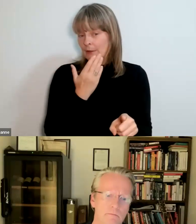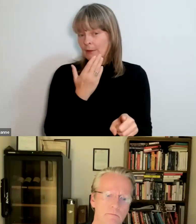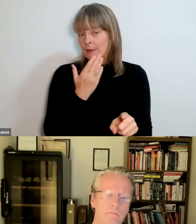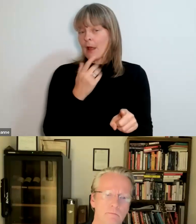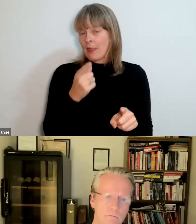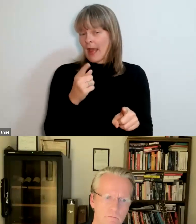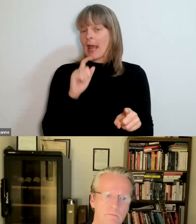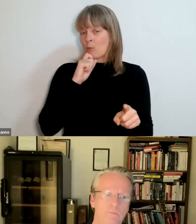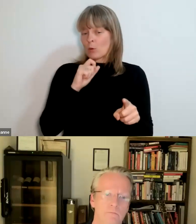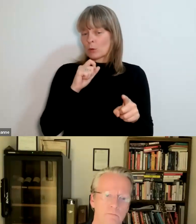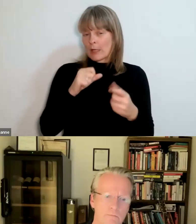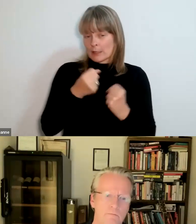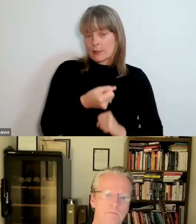inconvenient situations later on.